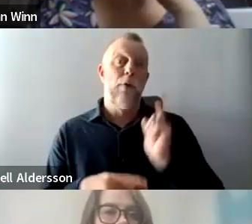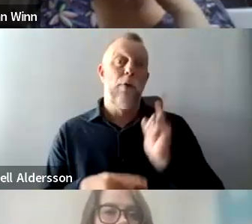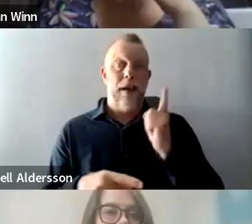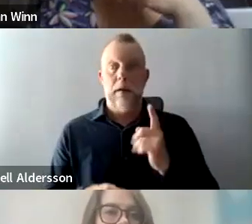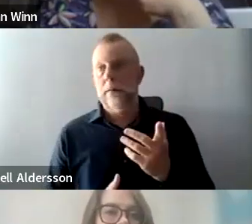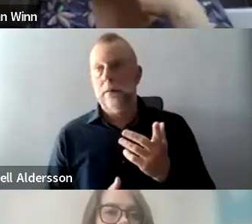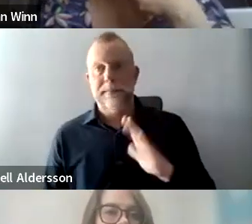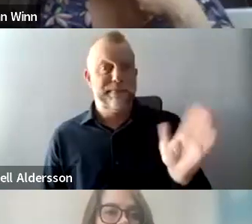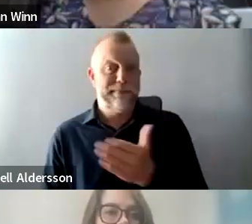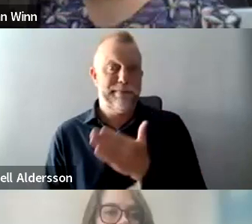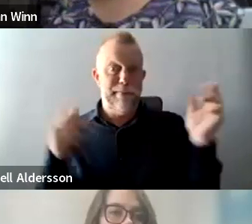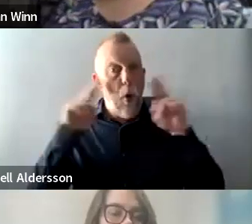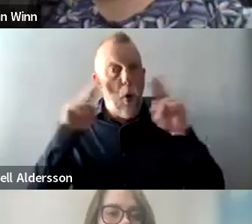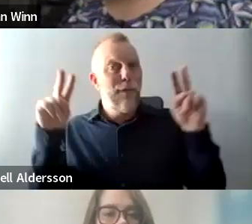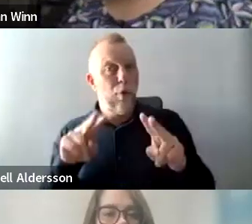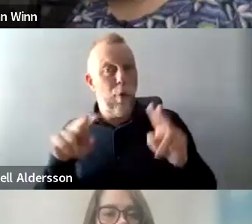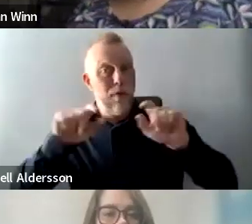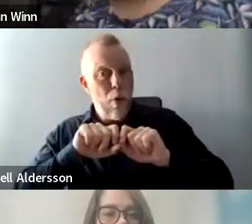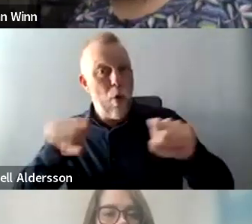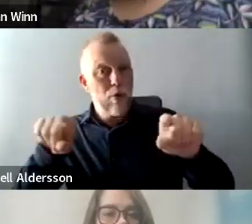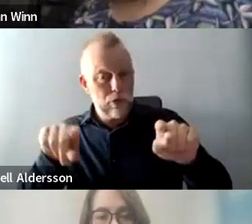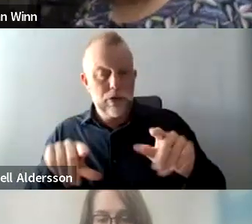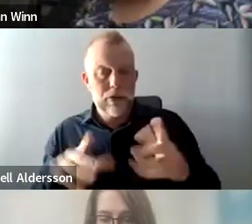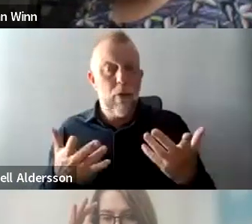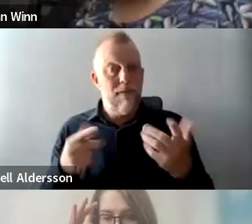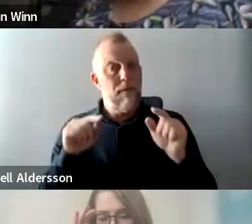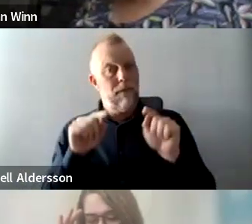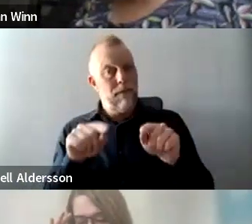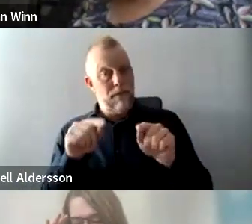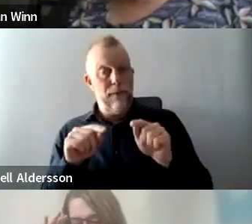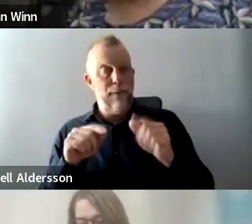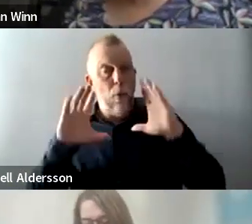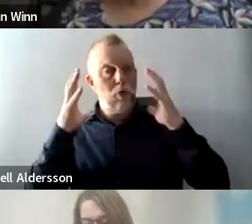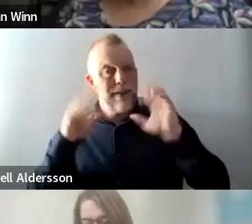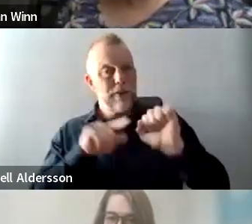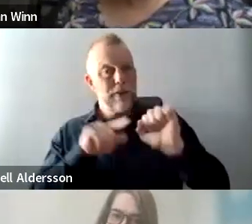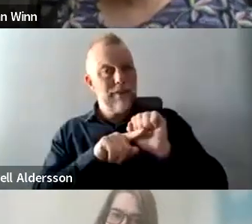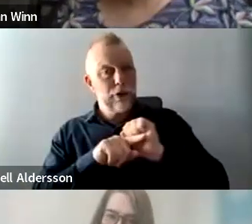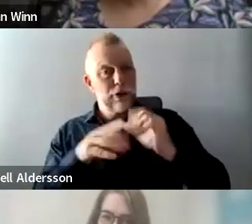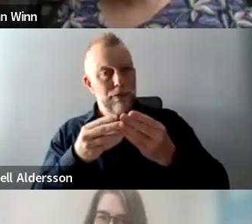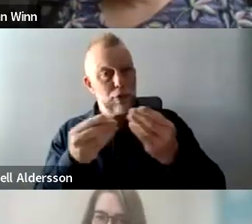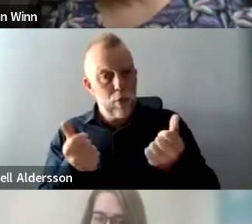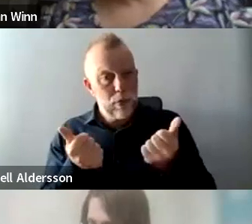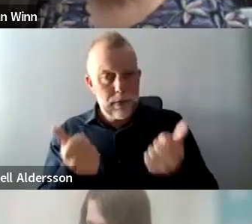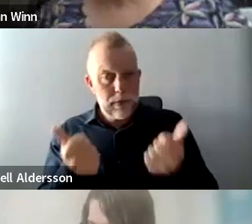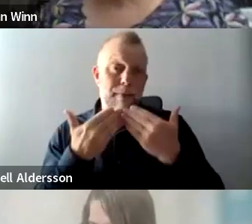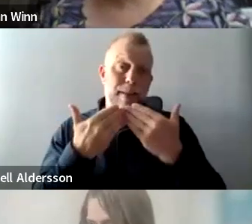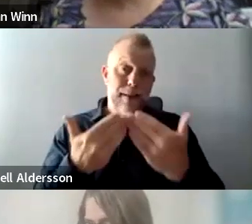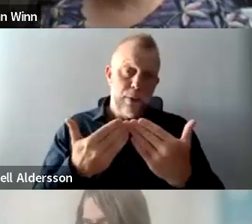overview of the launch, the soft launch, of the audiology refreshers resource. And a big thank you to everyone involved.